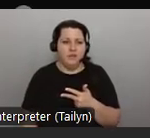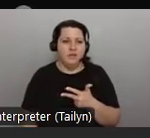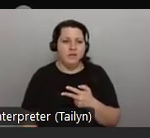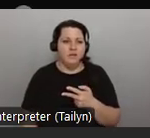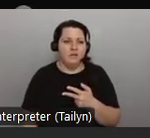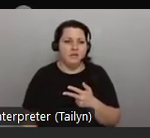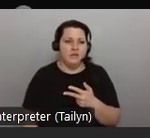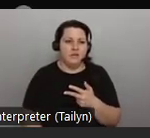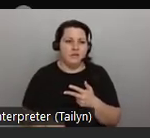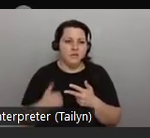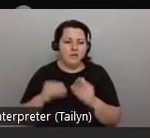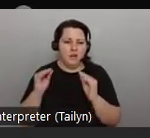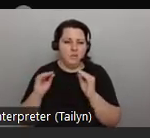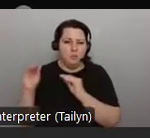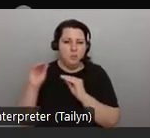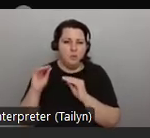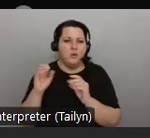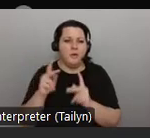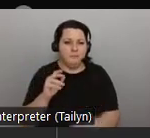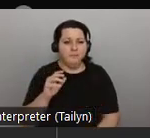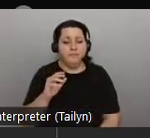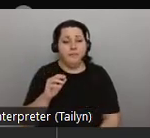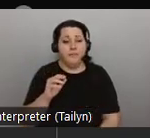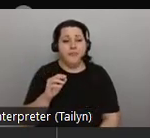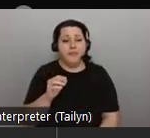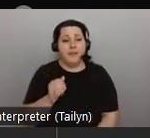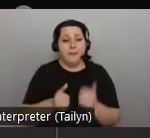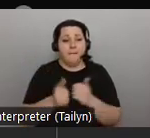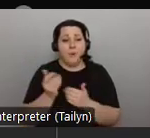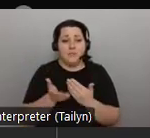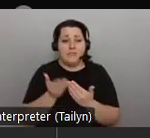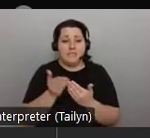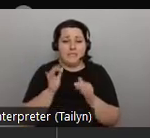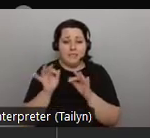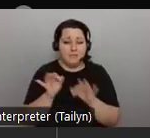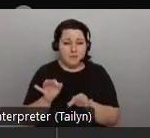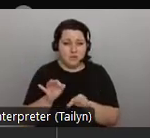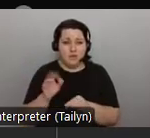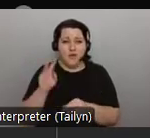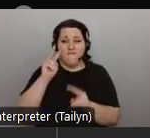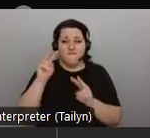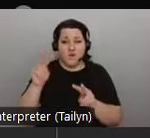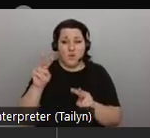Let me hide my controls so they aren't in the way. Apologies for that.